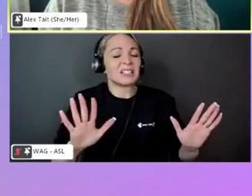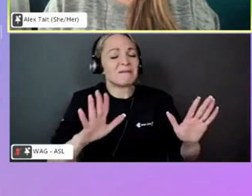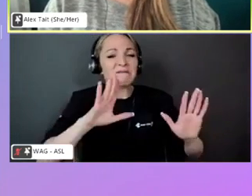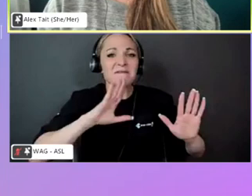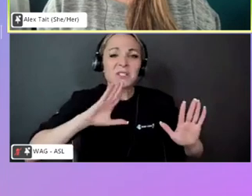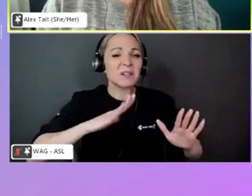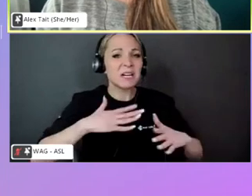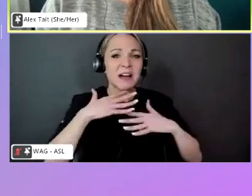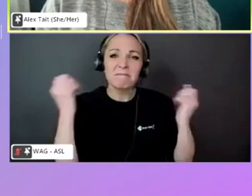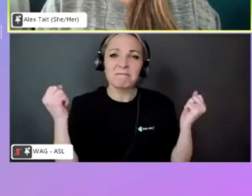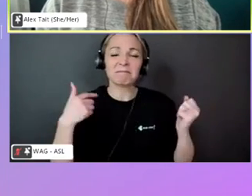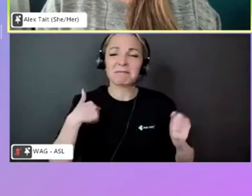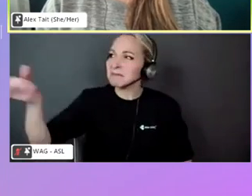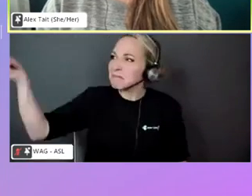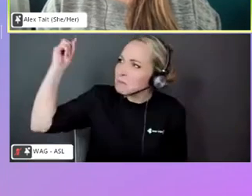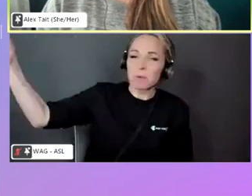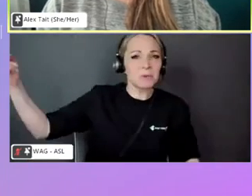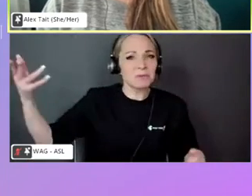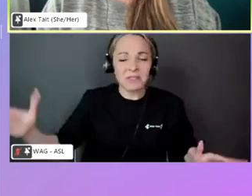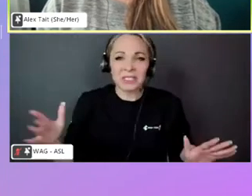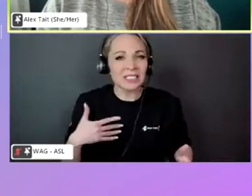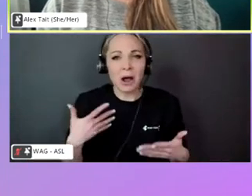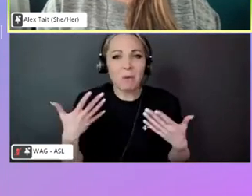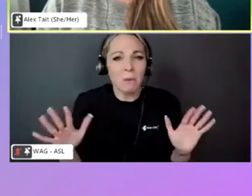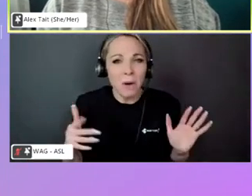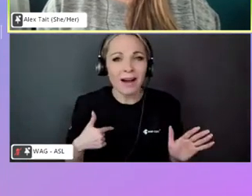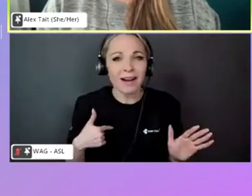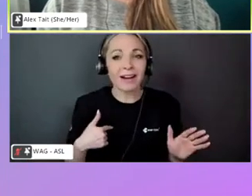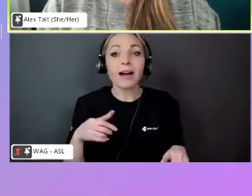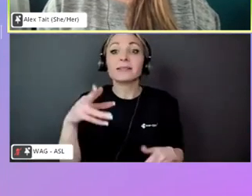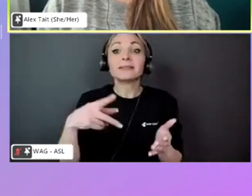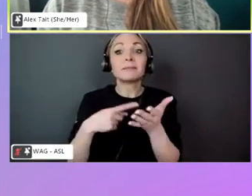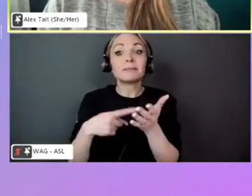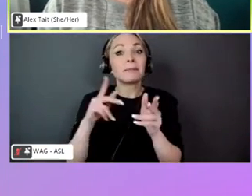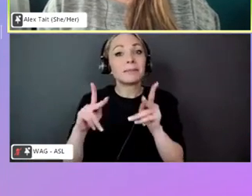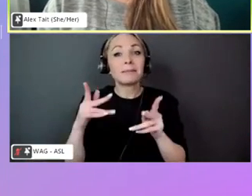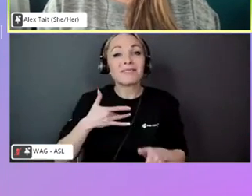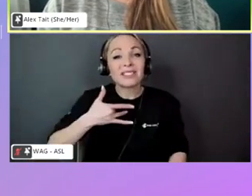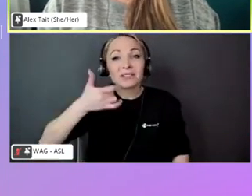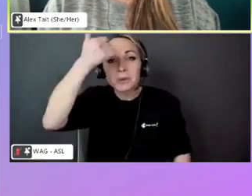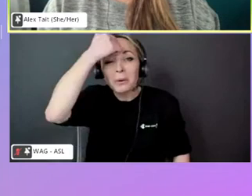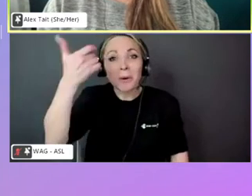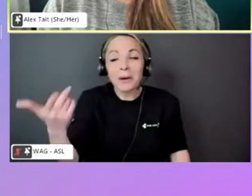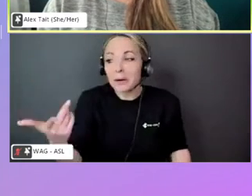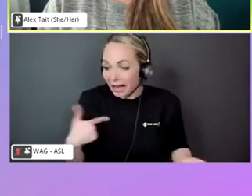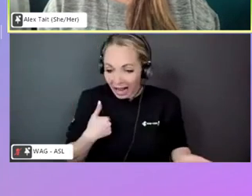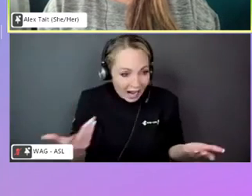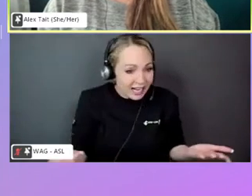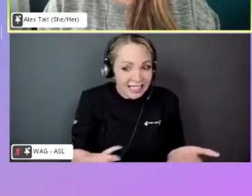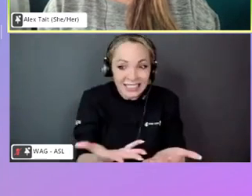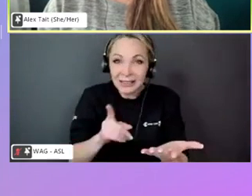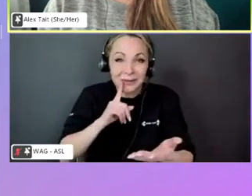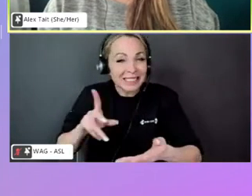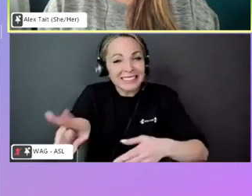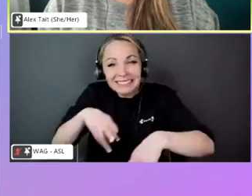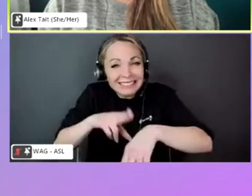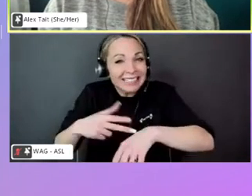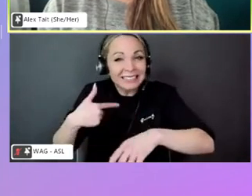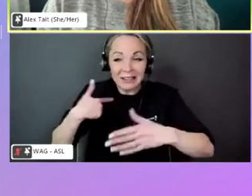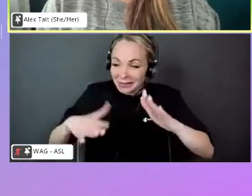do it. Makes your phones and tablets flying through the air and out the window.